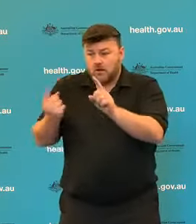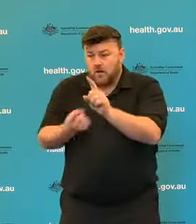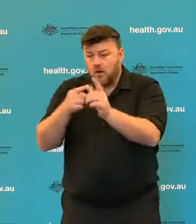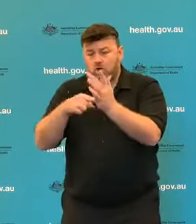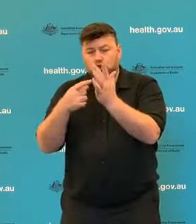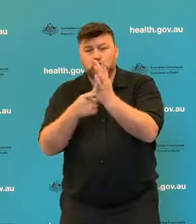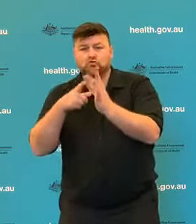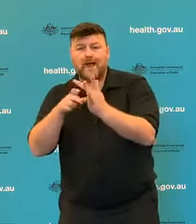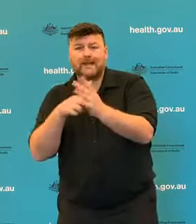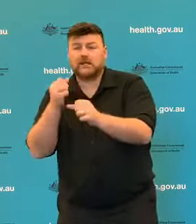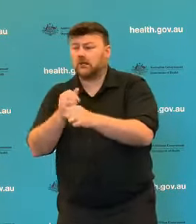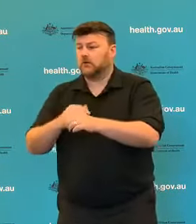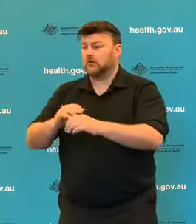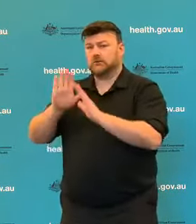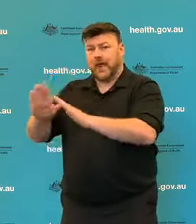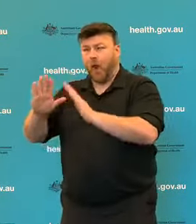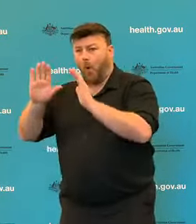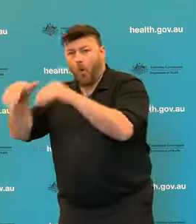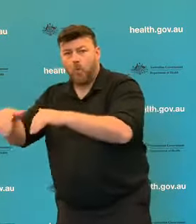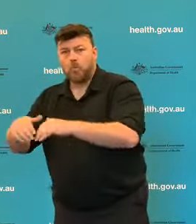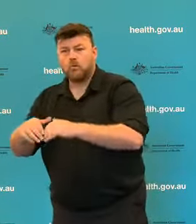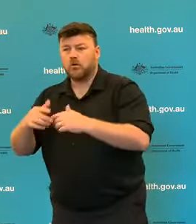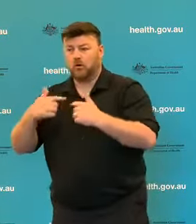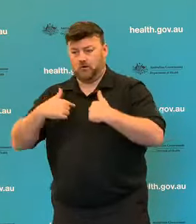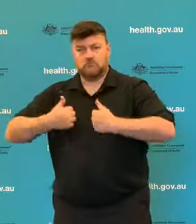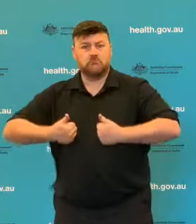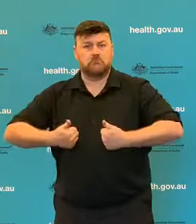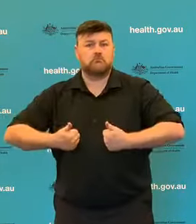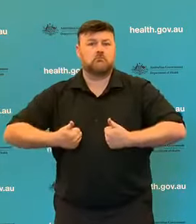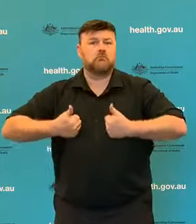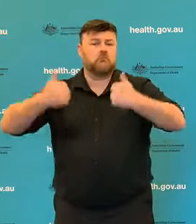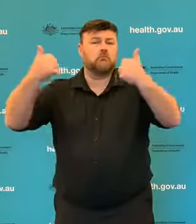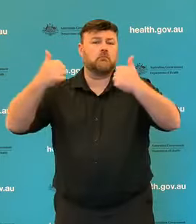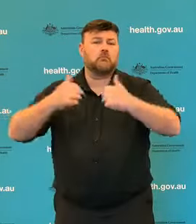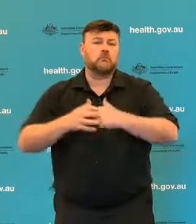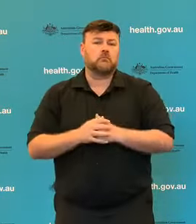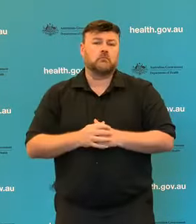and work well. We recognise that it is essential that every new case of COVID-19